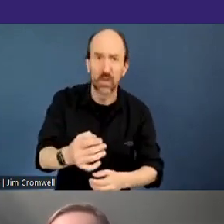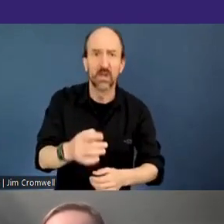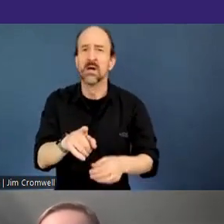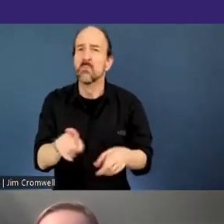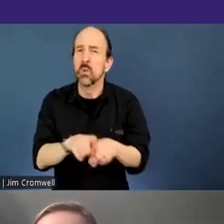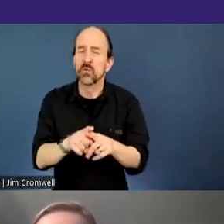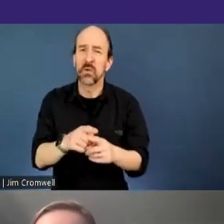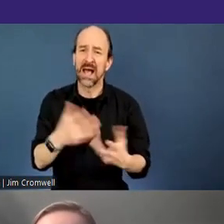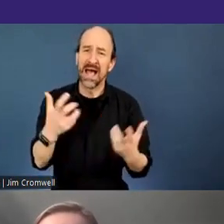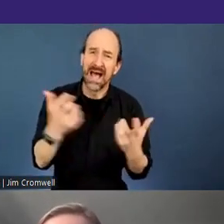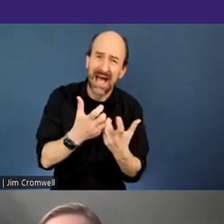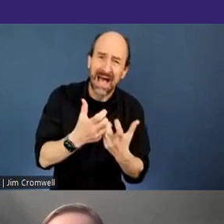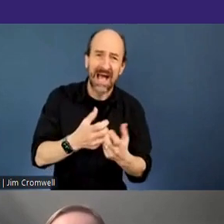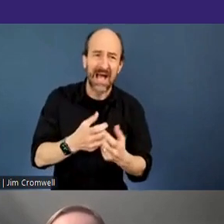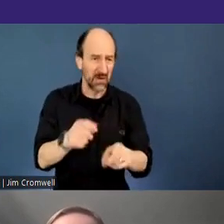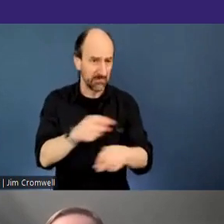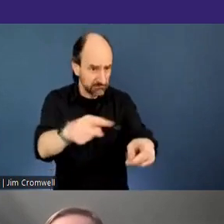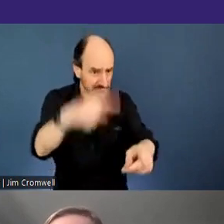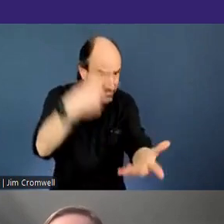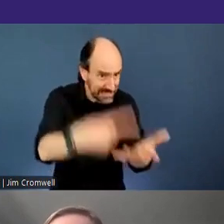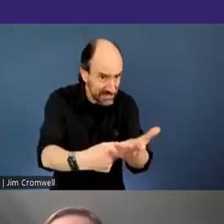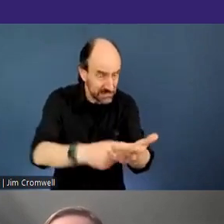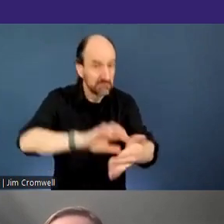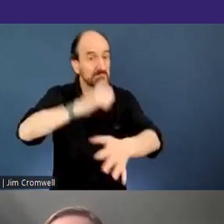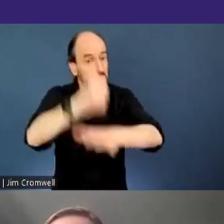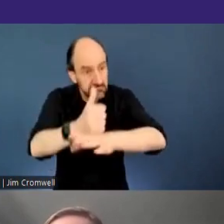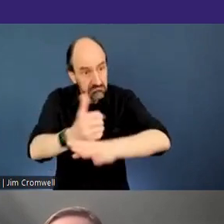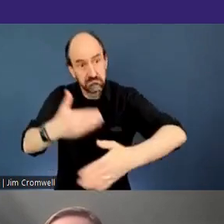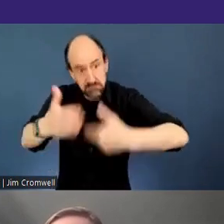be implemented and then managed. So, for us at Outreach